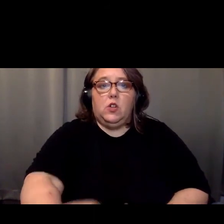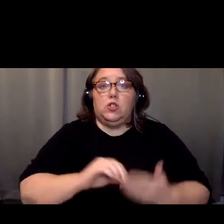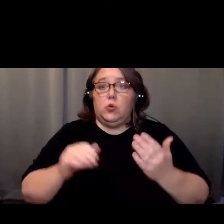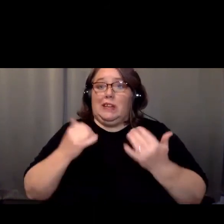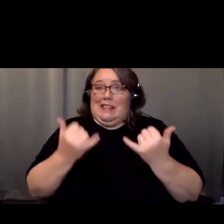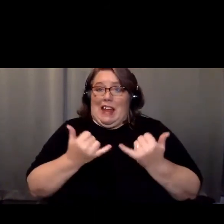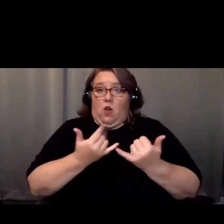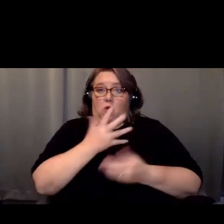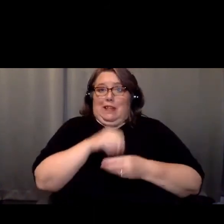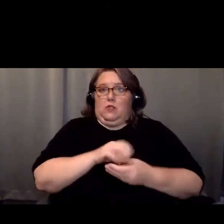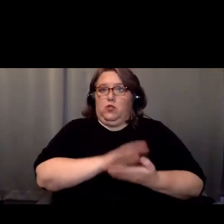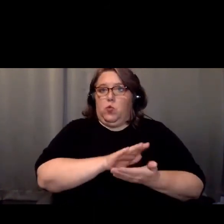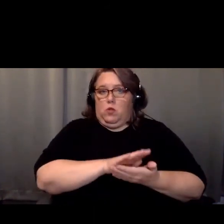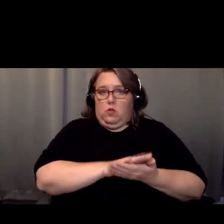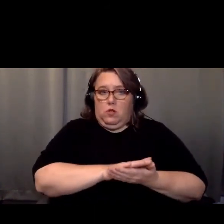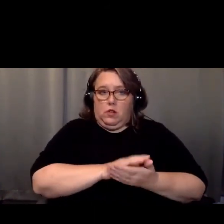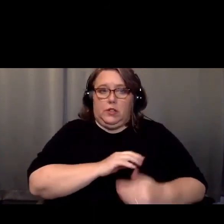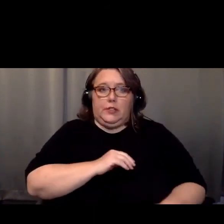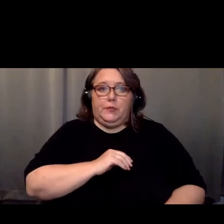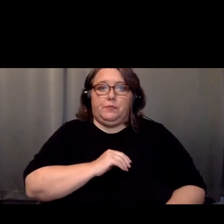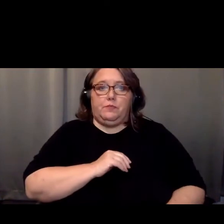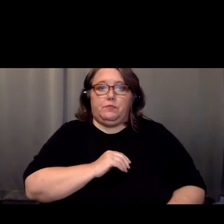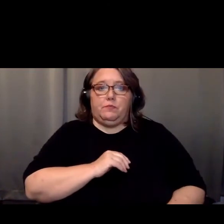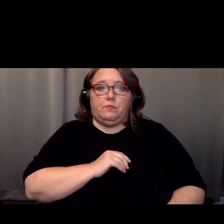and the student is receiving or has received services